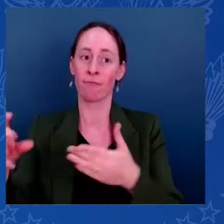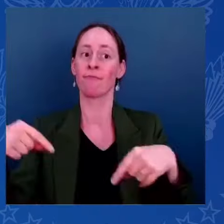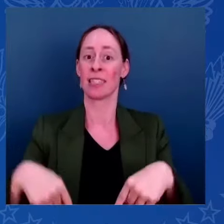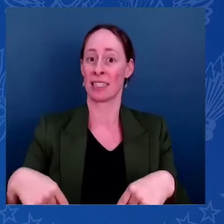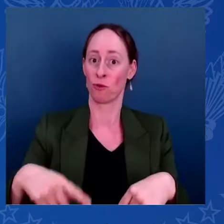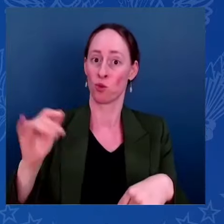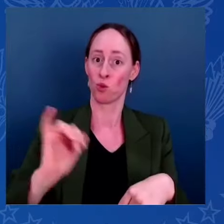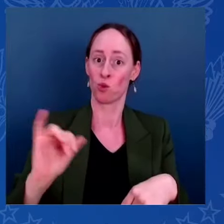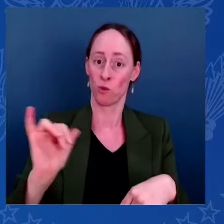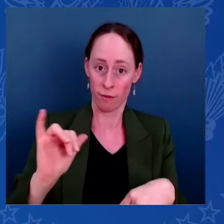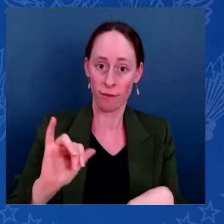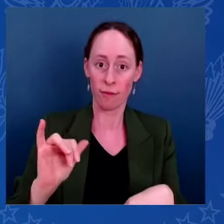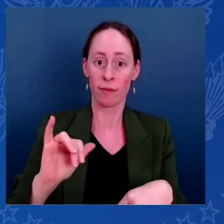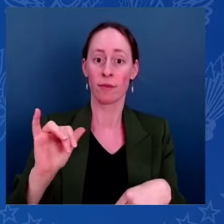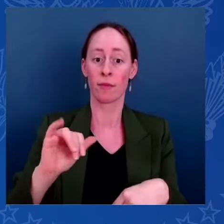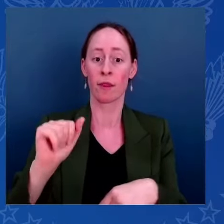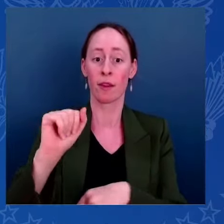There's -- -- she's smart as hell.